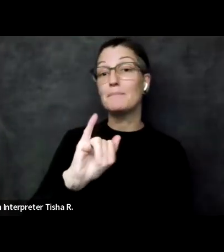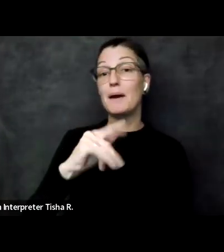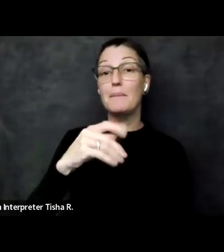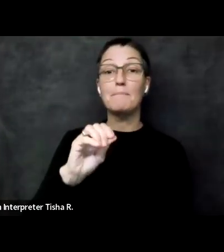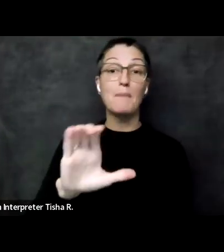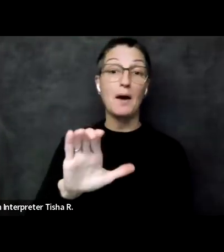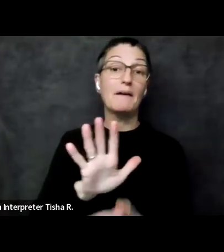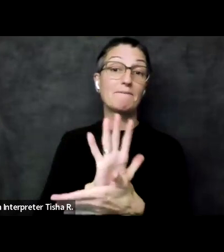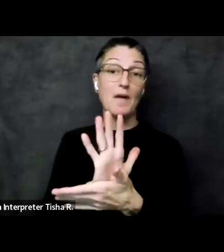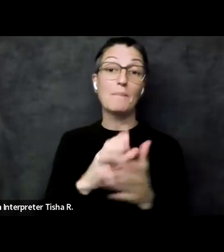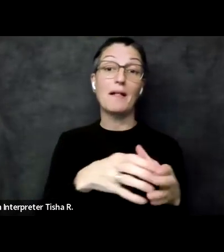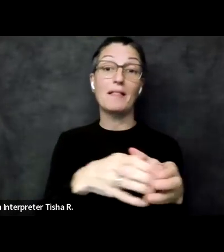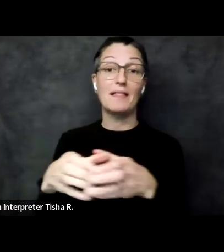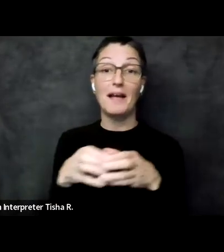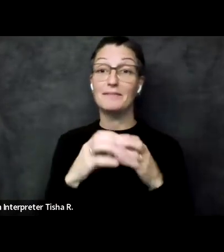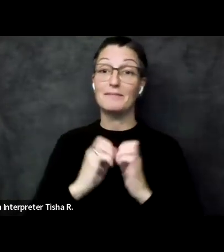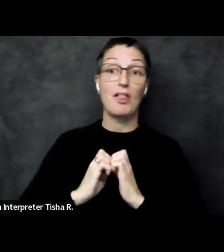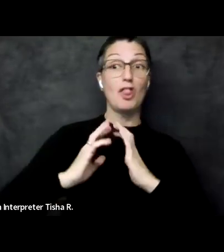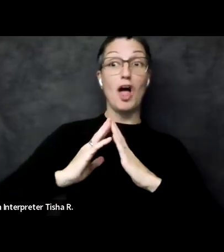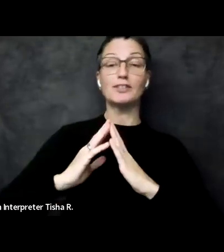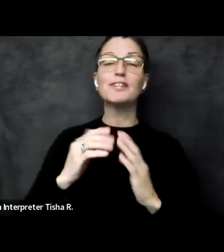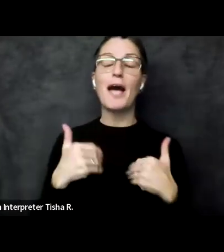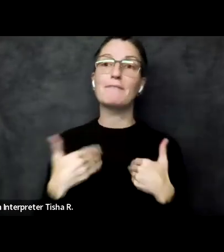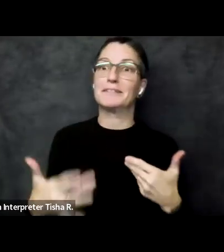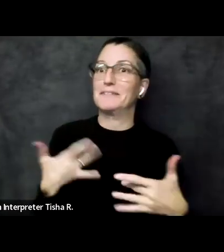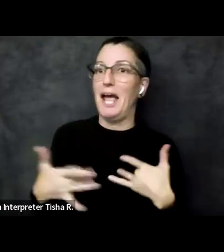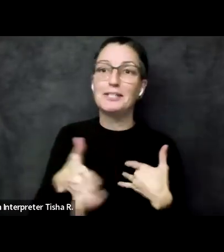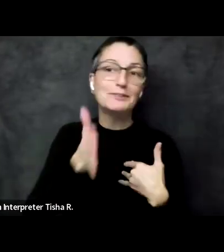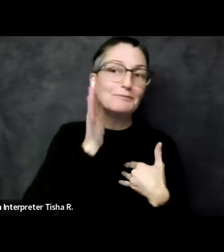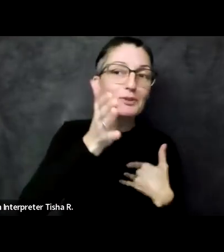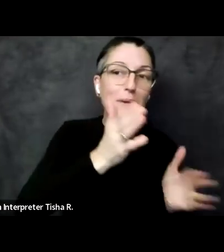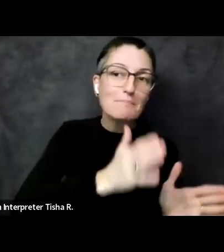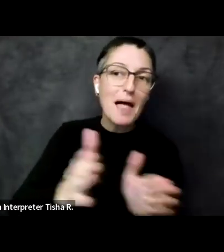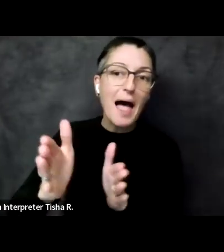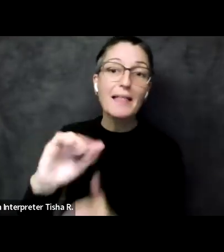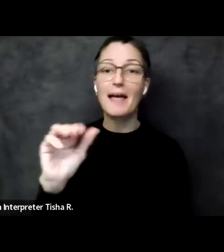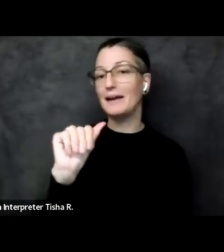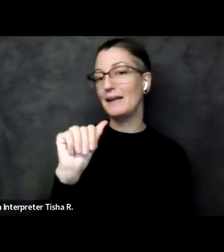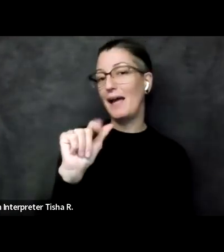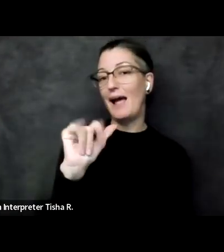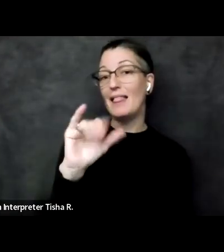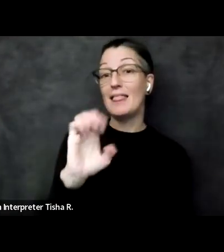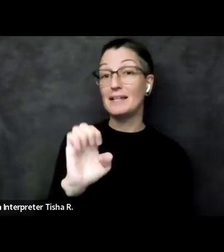We have a lot of exciting things planned in the future. Like Alice mentioned, we're going to be offering